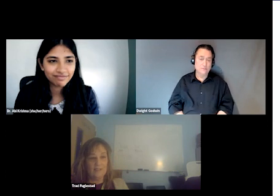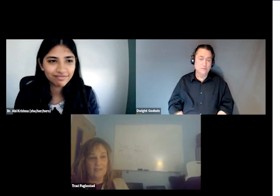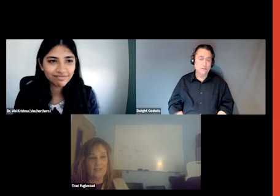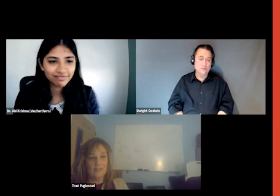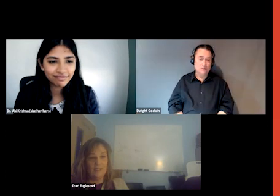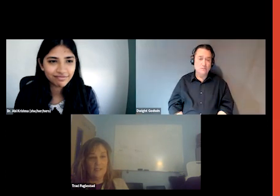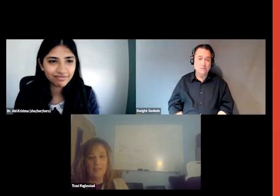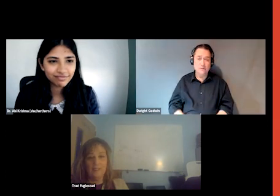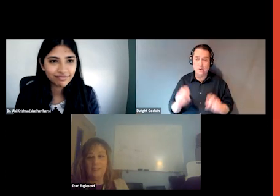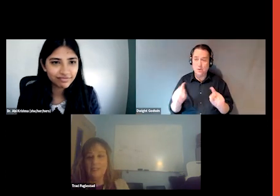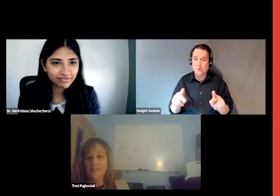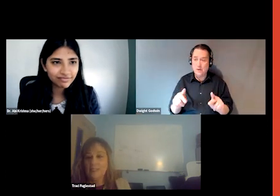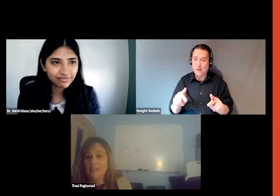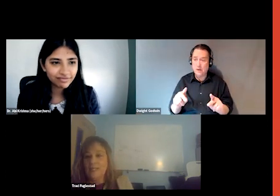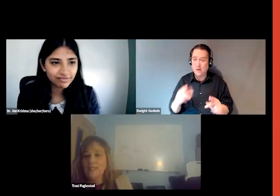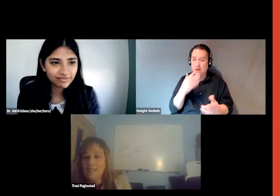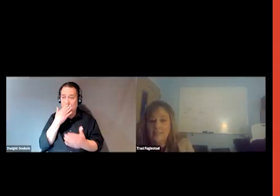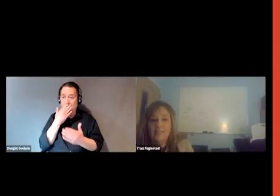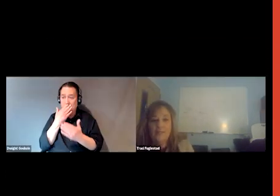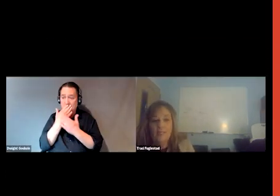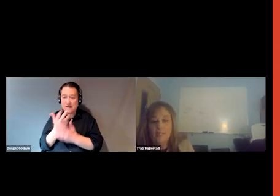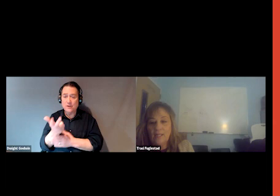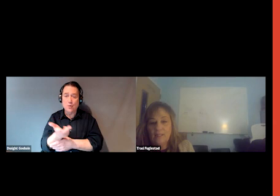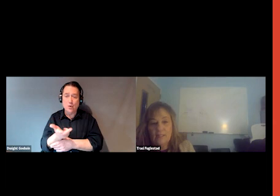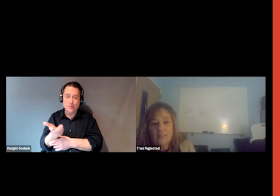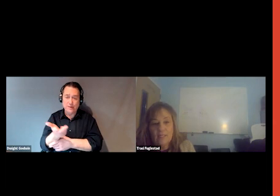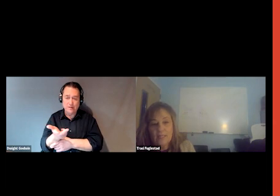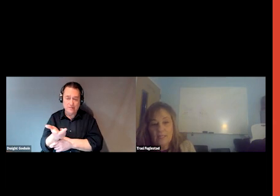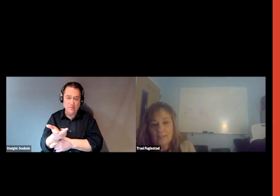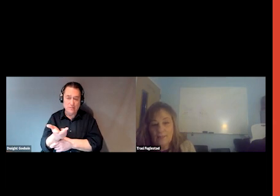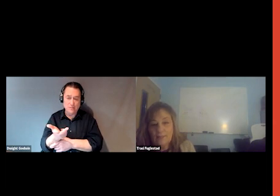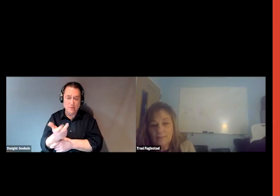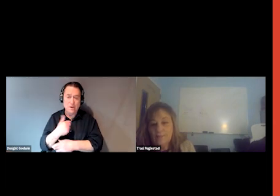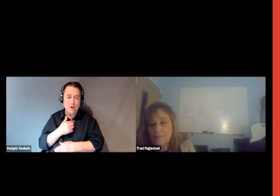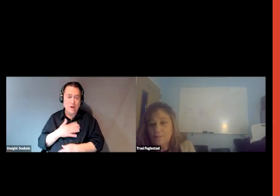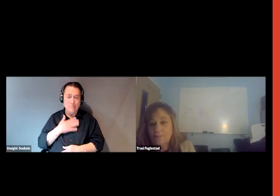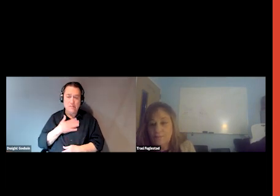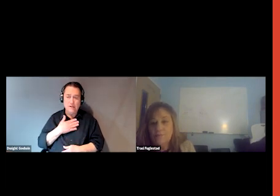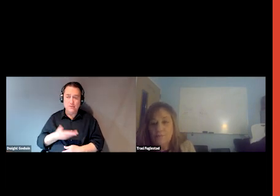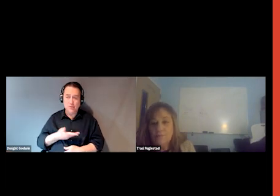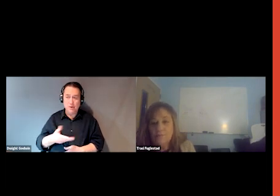[Kristin] All right, well, special thanks to all three of you. So I'm pleased to introduce Brandy Lewis,